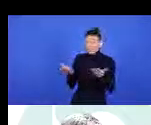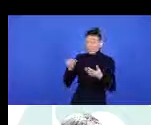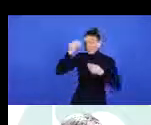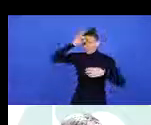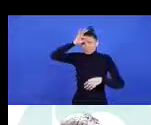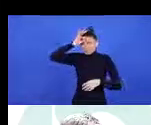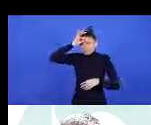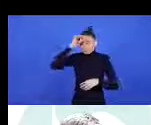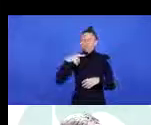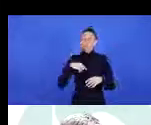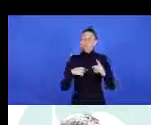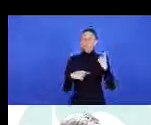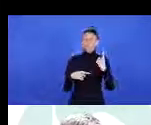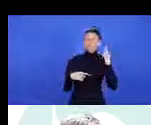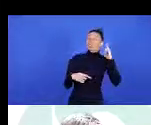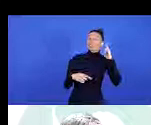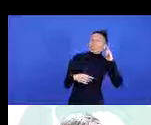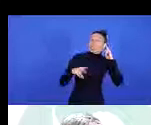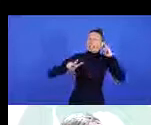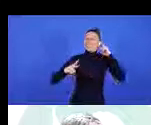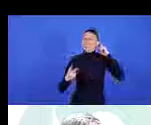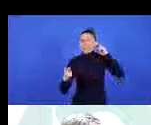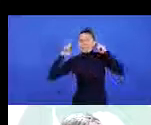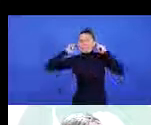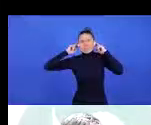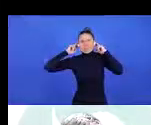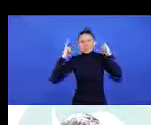know them and do not use. When I received the second